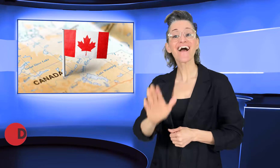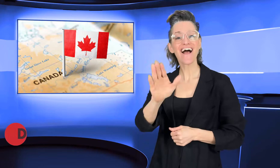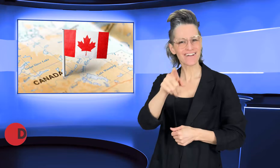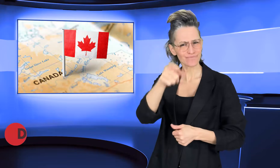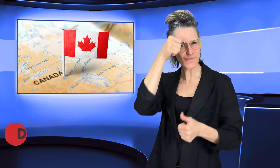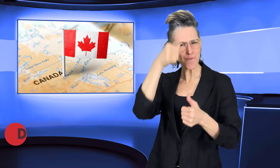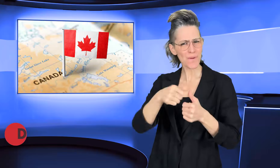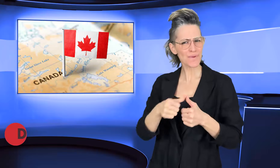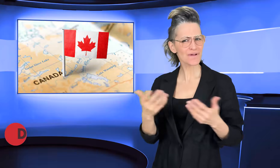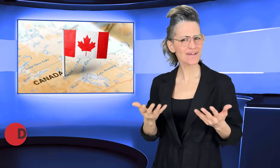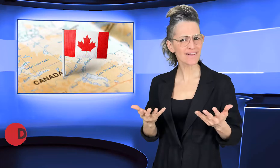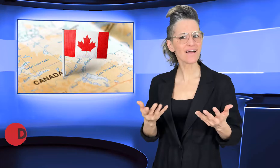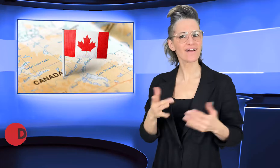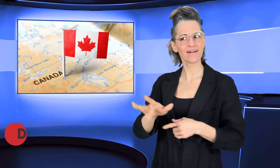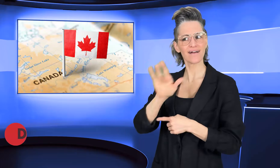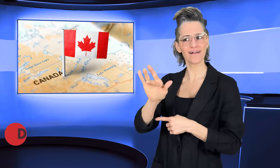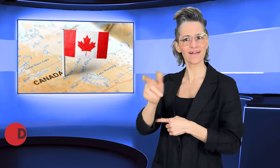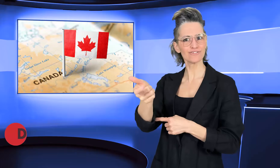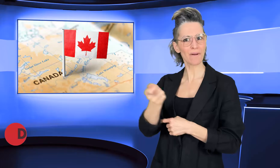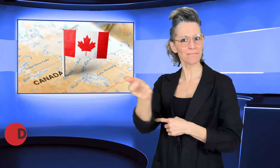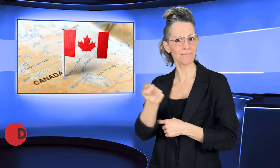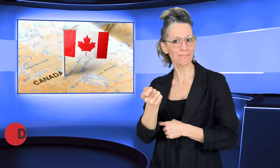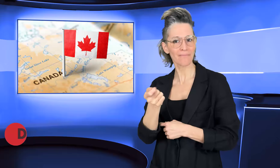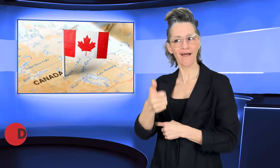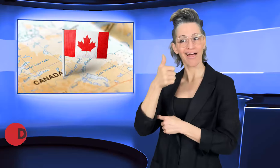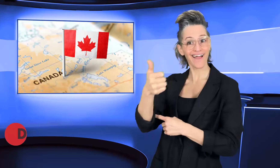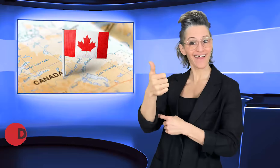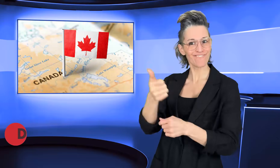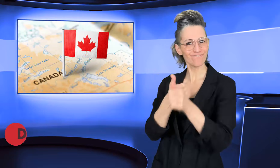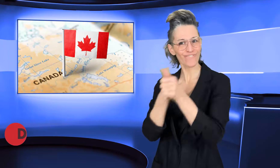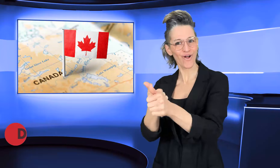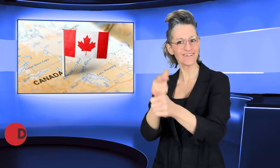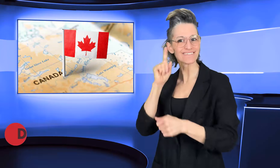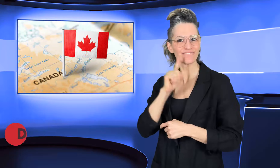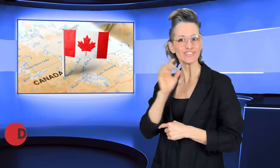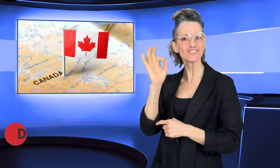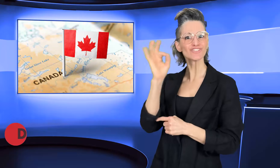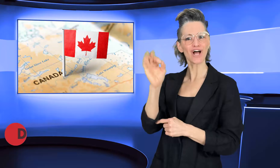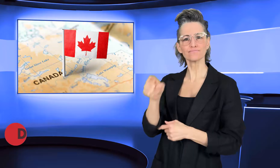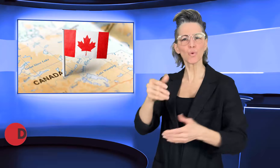Don’t forget to subscribe, like, and follow DeafDots to